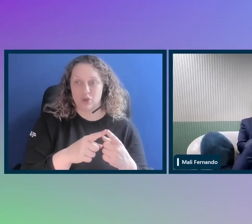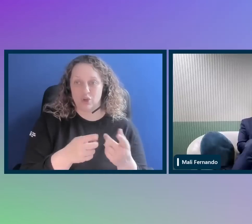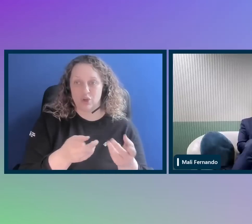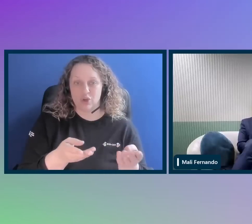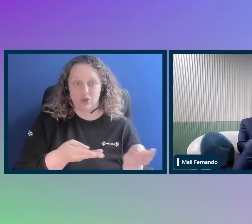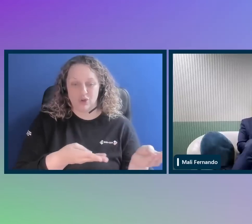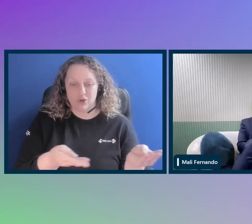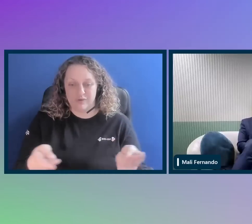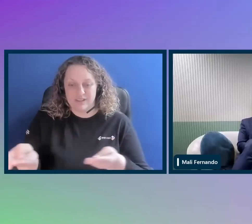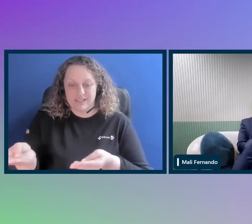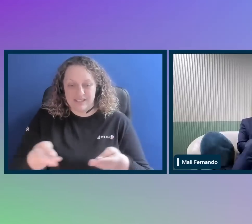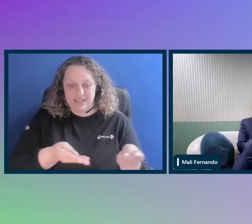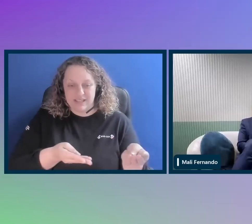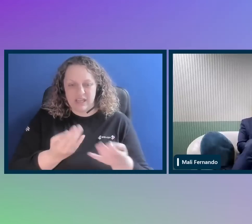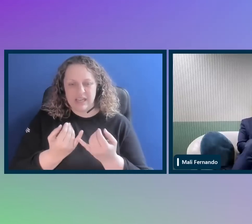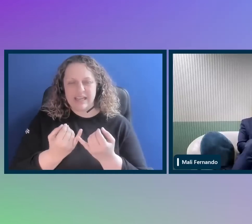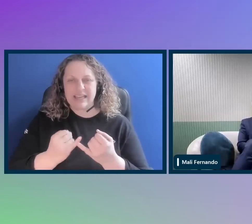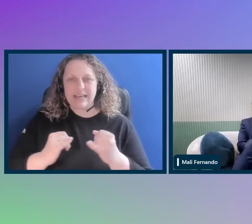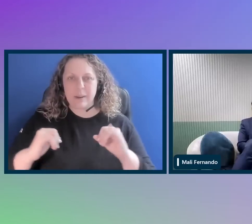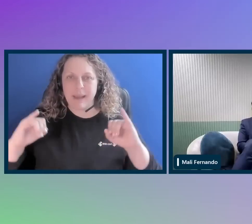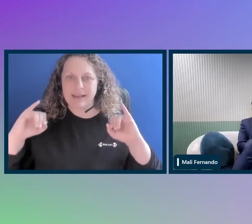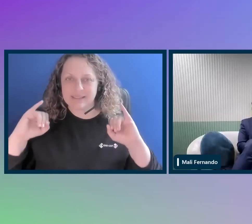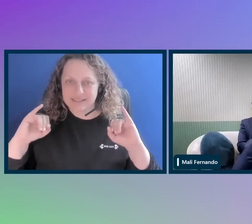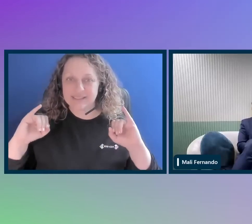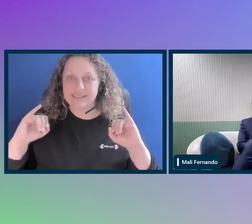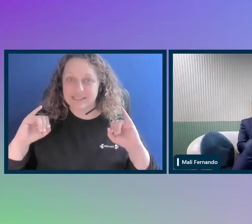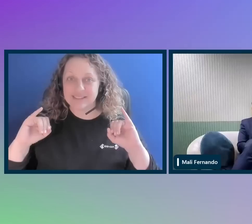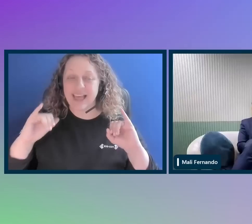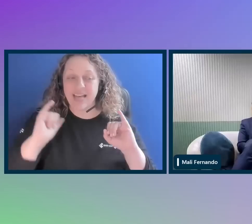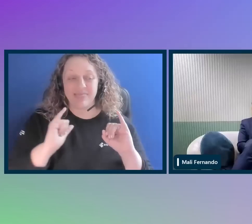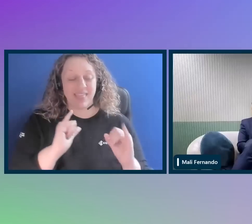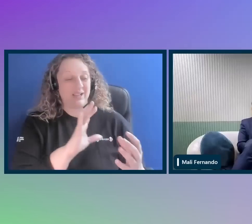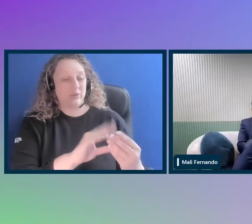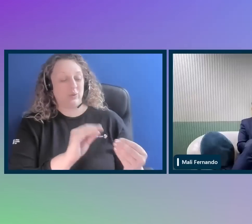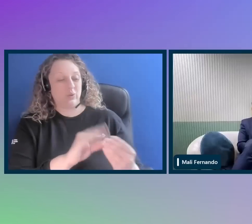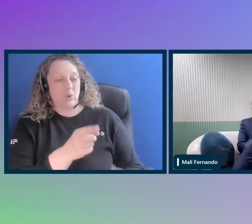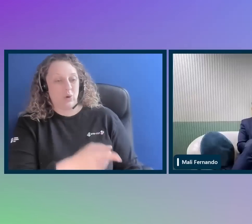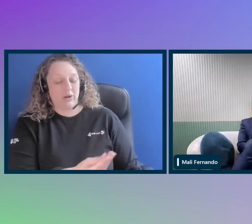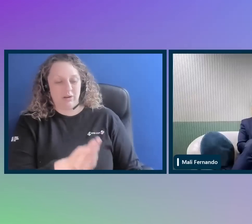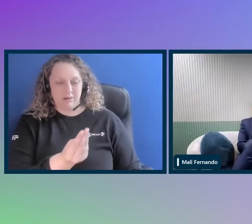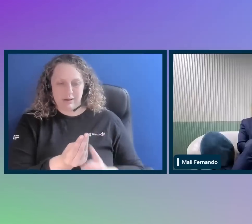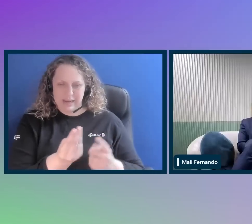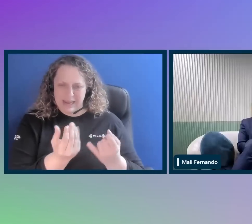and I take that story with me because I know there are so many people,